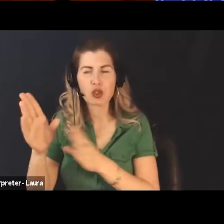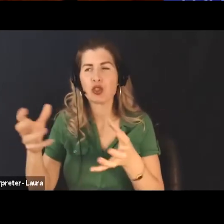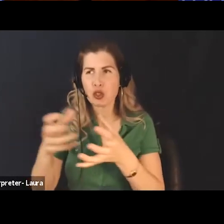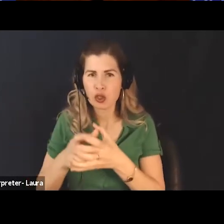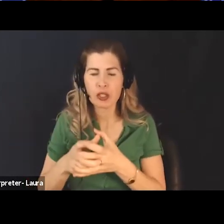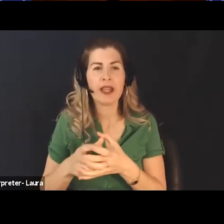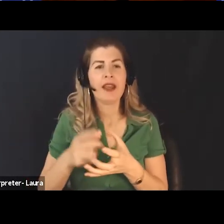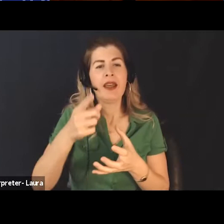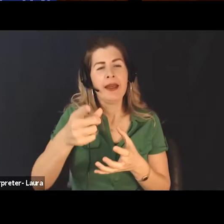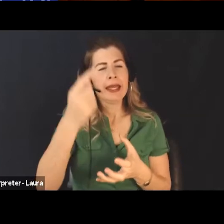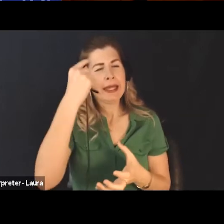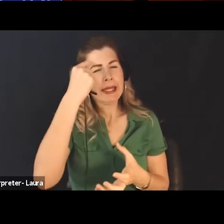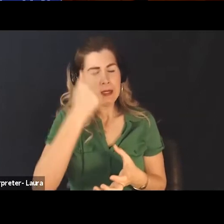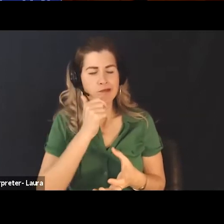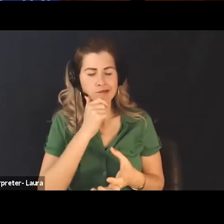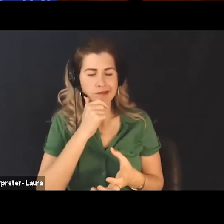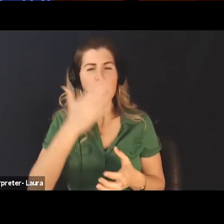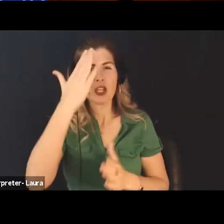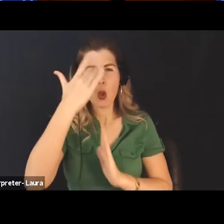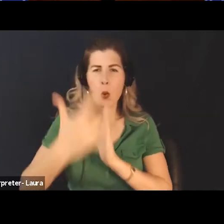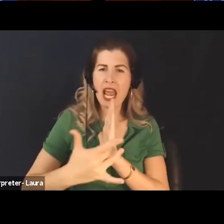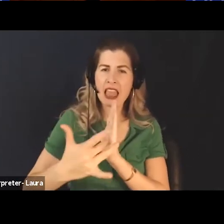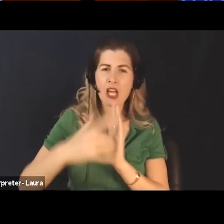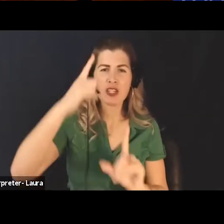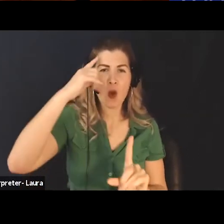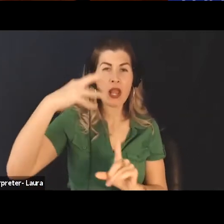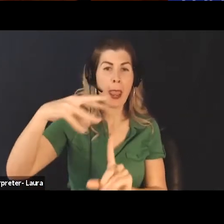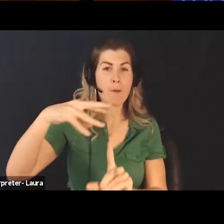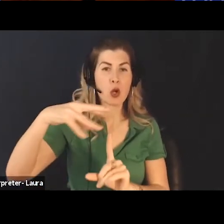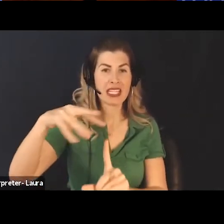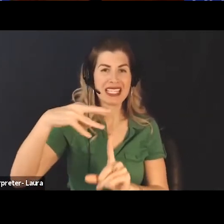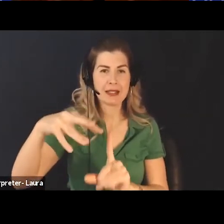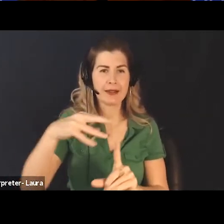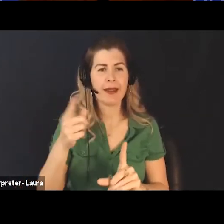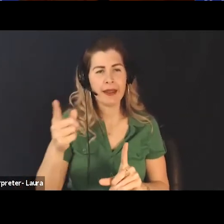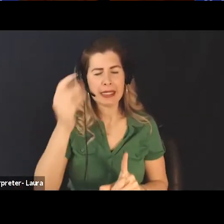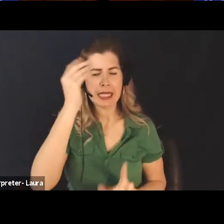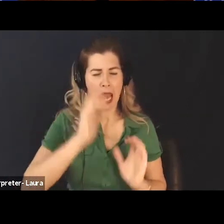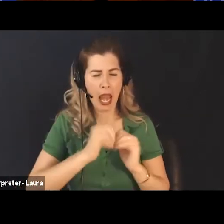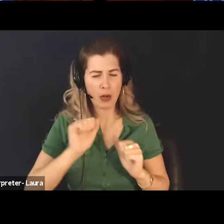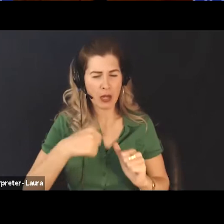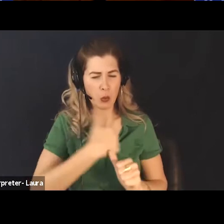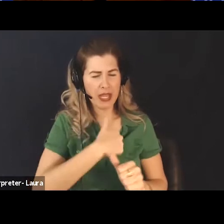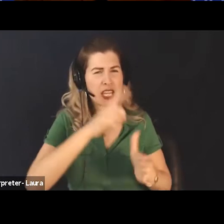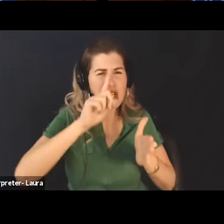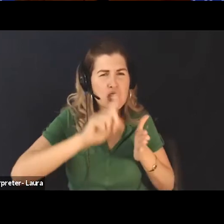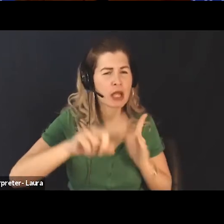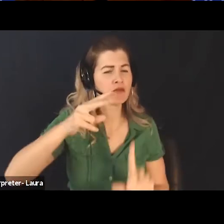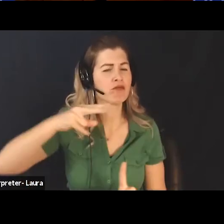infrastructure, democratic oversight. This case illustrates a variety of ways we put in HCI, human computer interaction